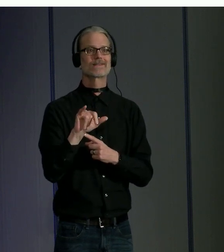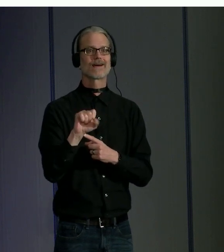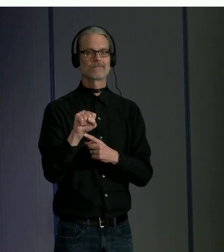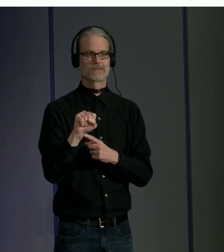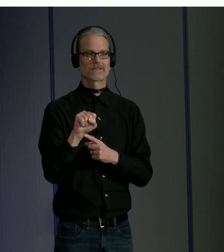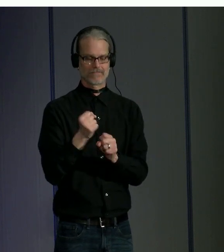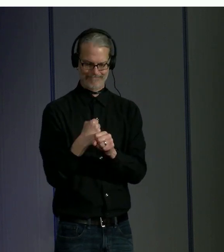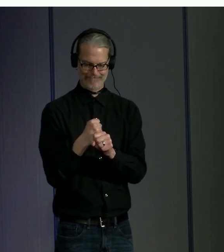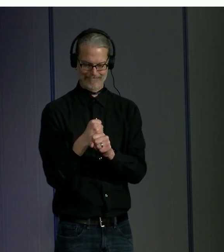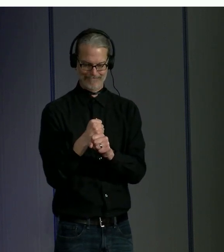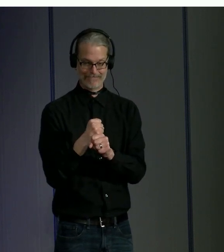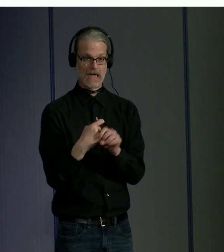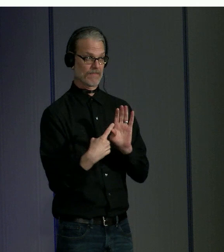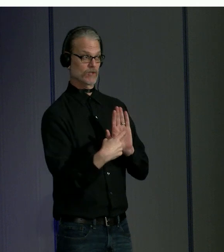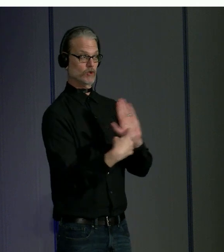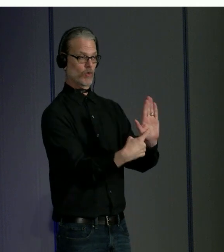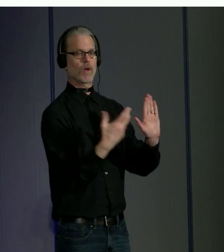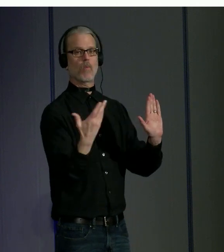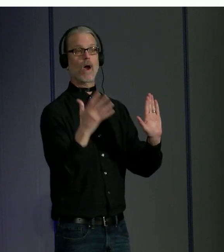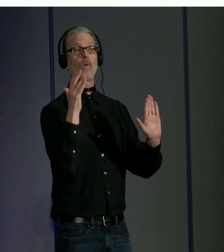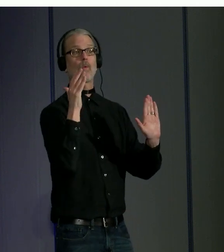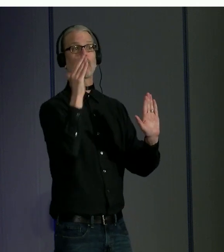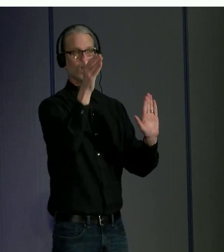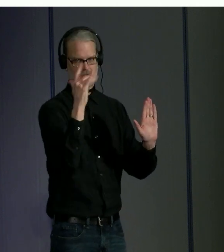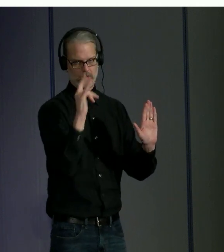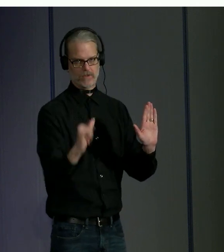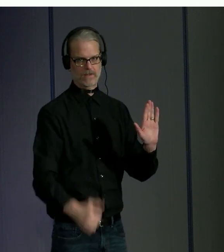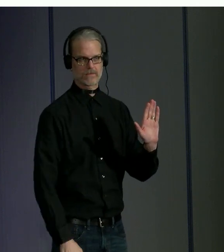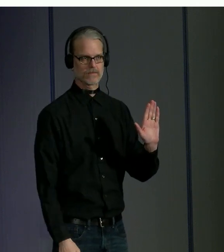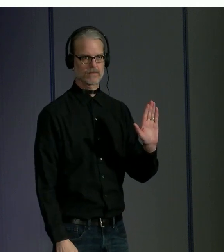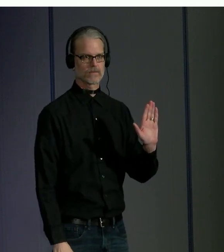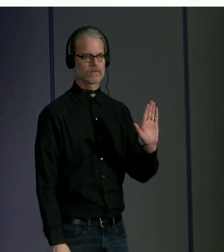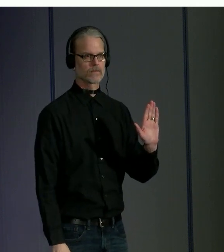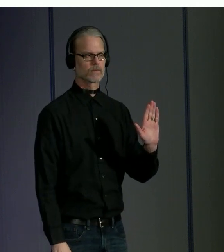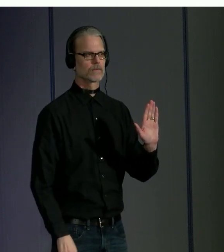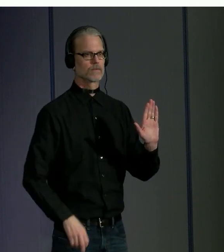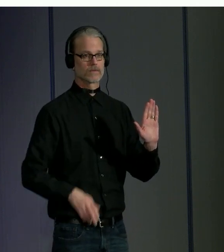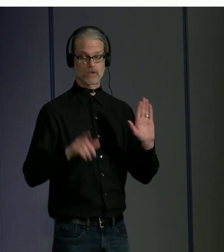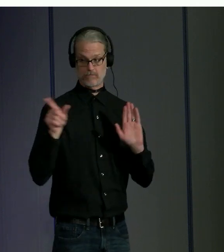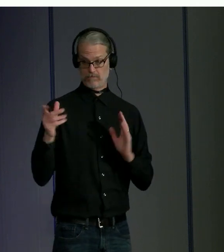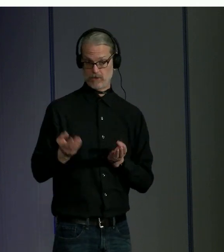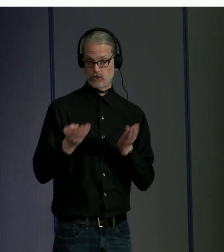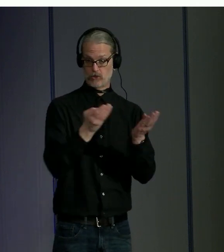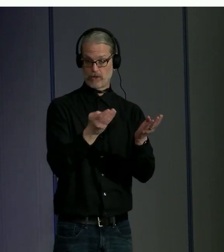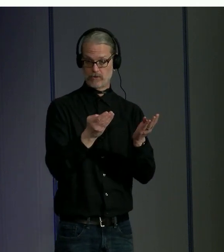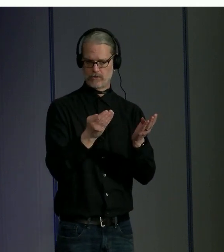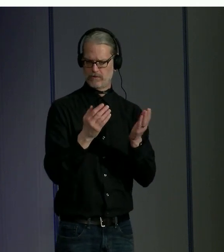So I was wondering if you had any suggestions on how to do that?